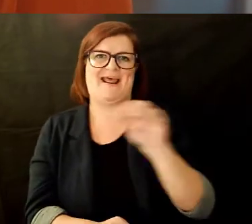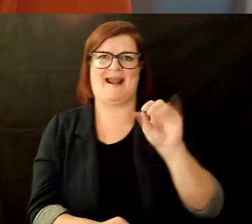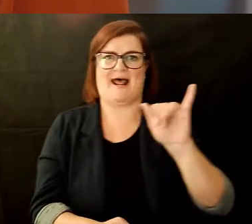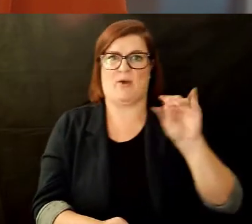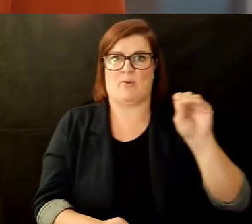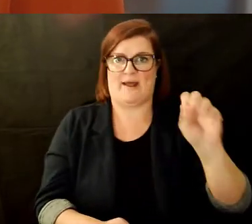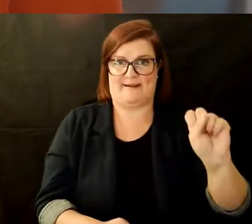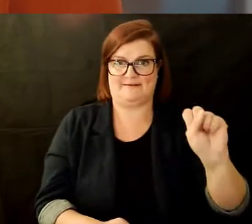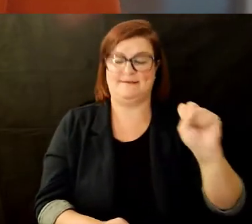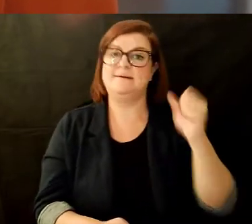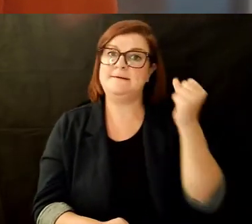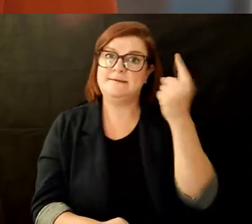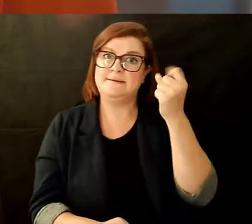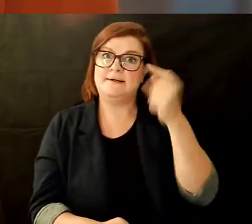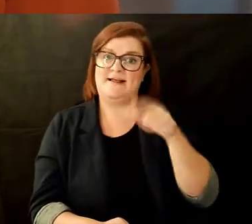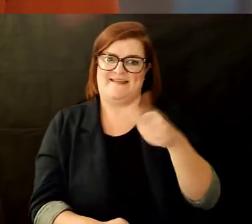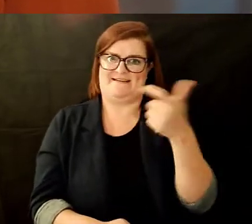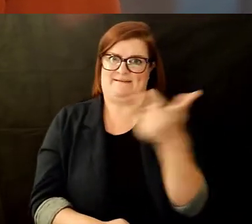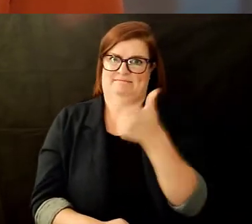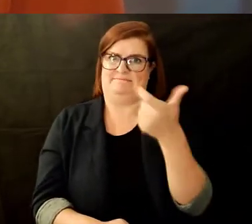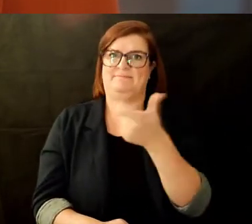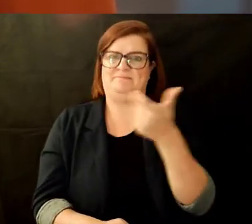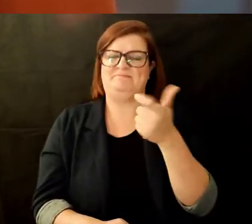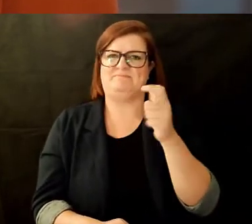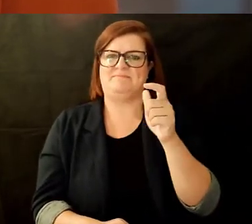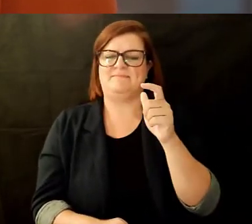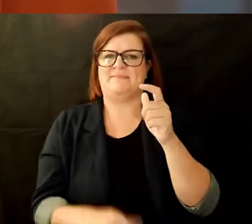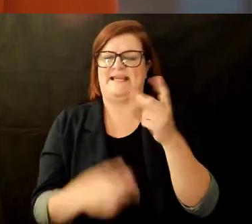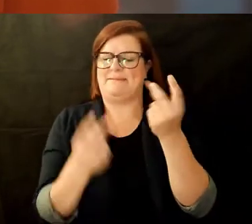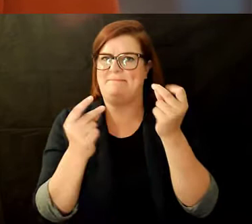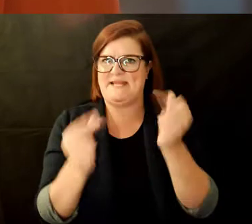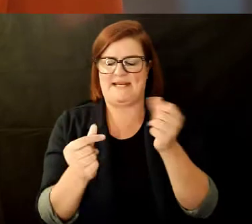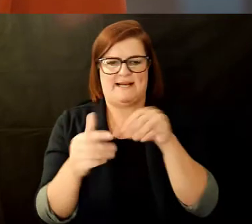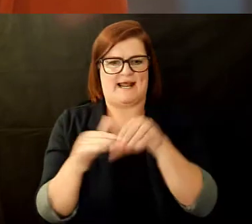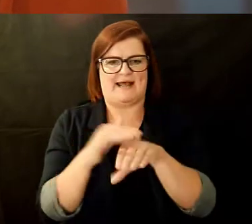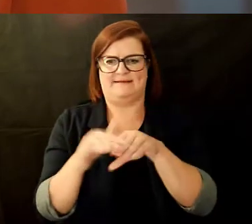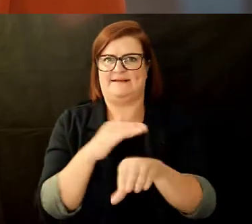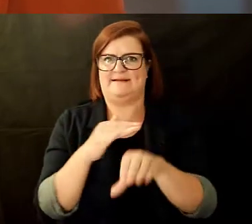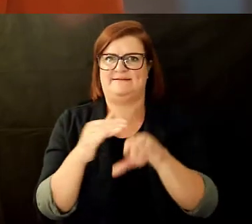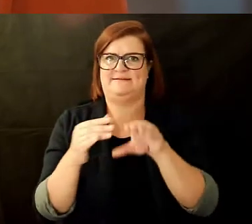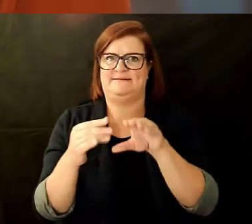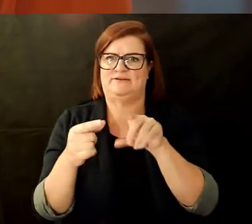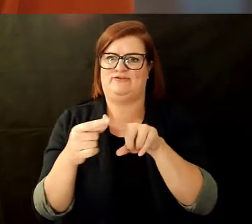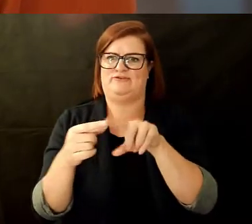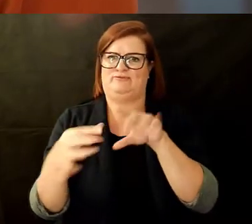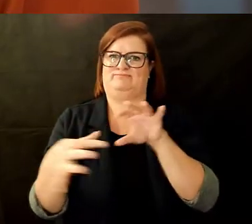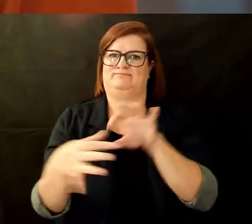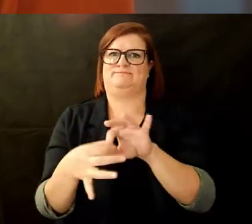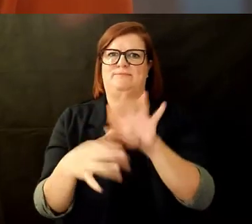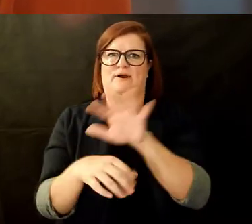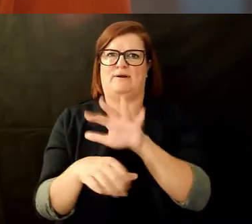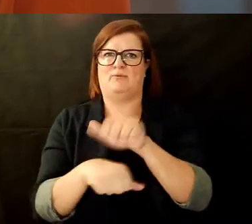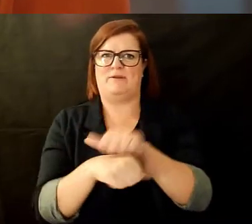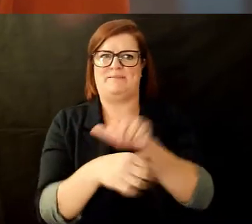This is going to allow the people we serve to have immediate access to their appointments so that they can easily connect with their care providers,